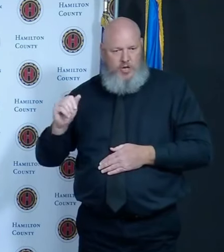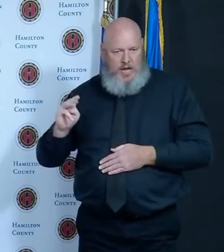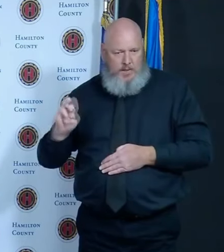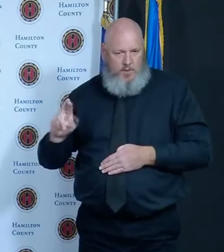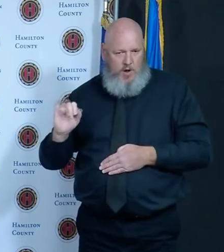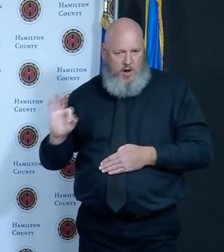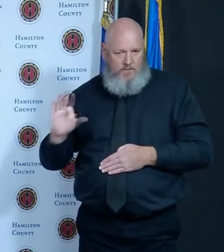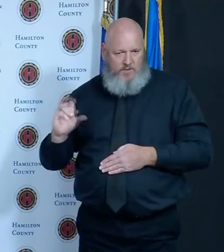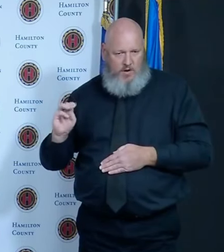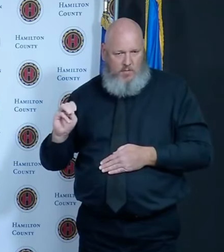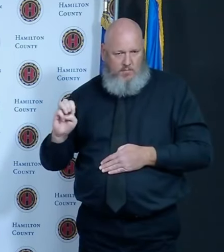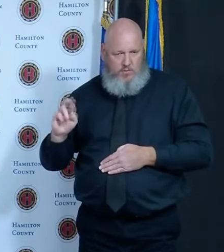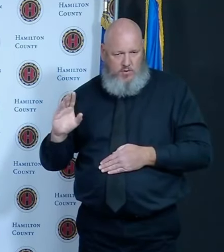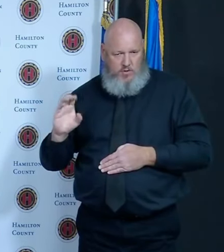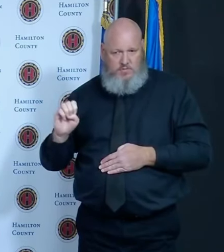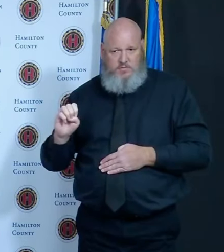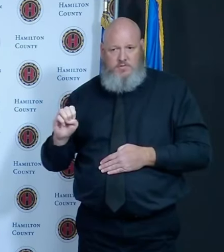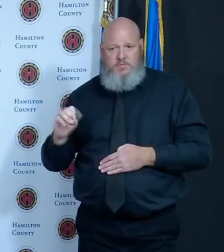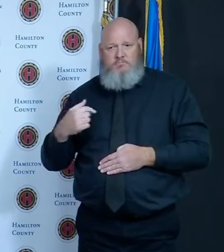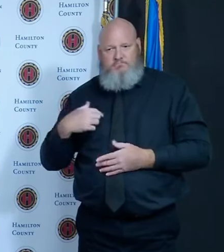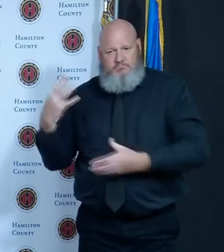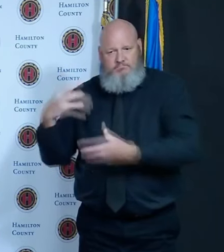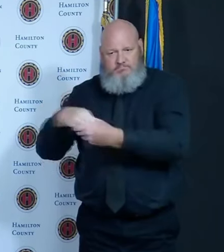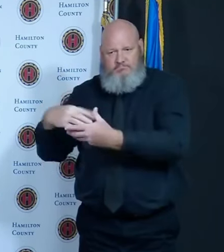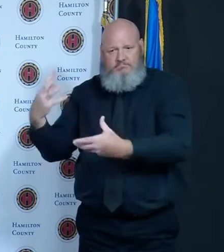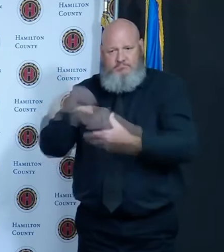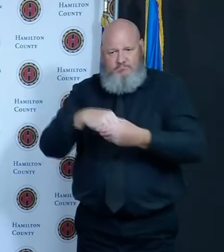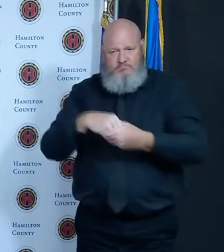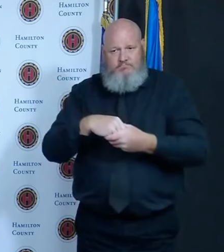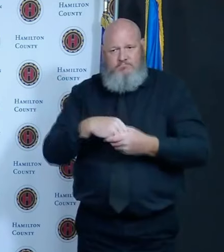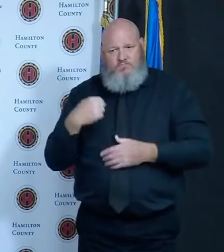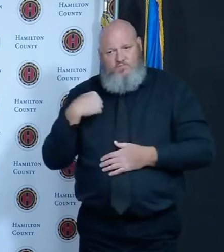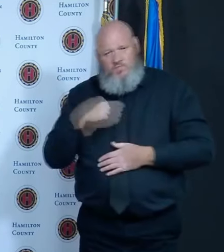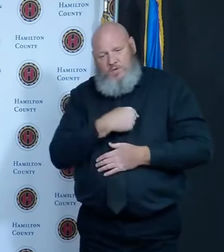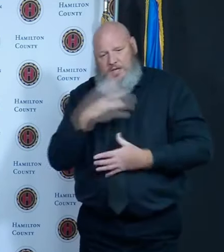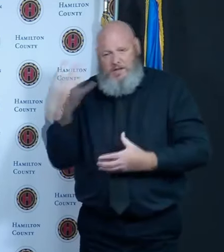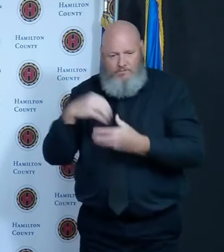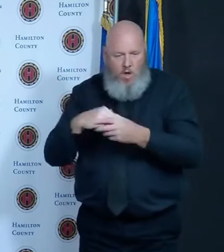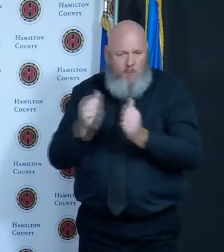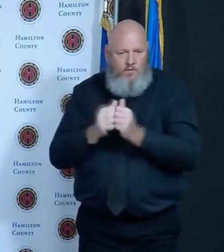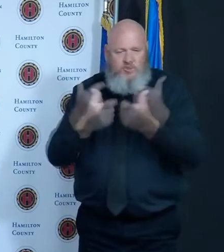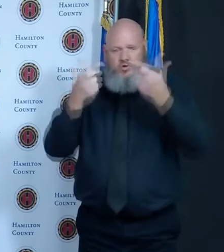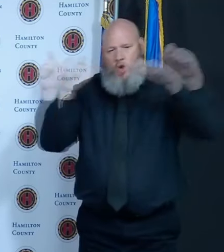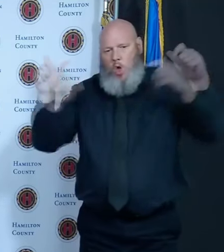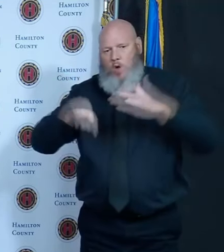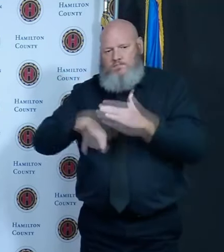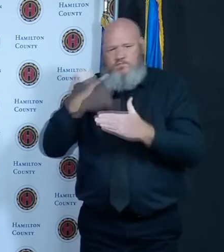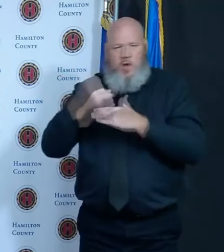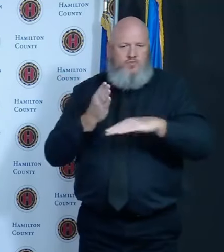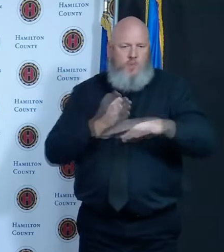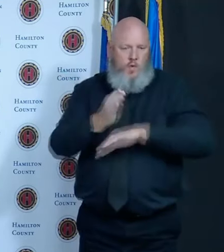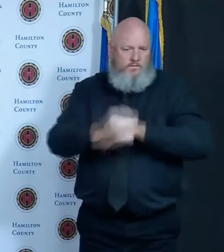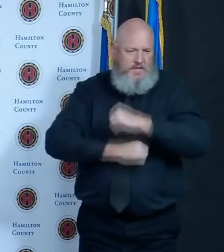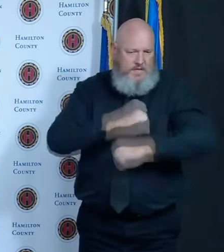in a number of very large projects over the years and proud to say that we have contributed